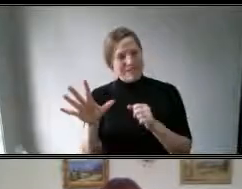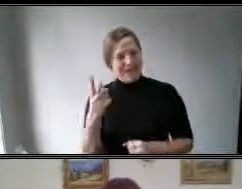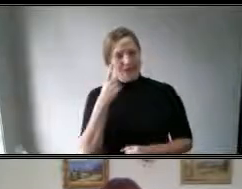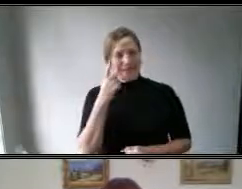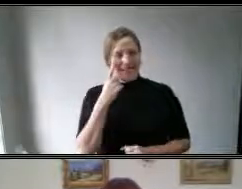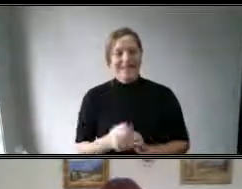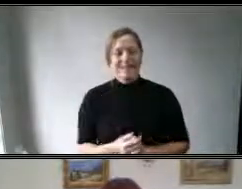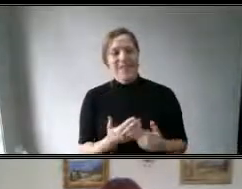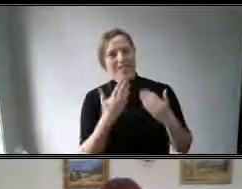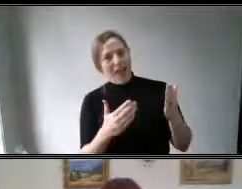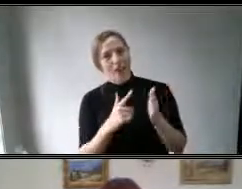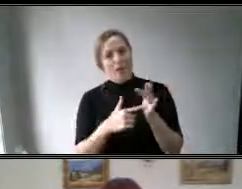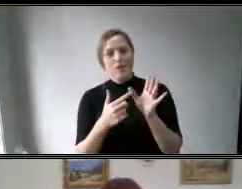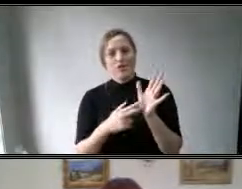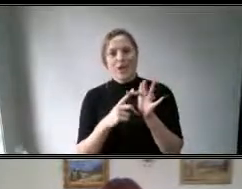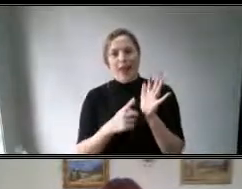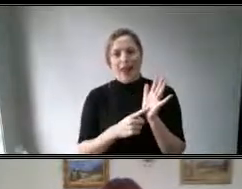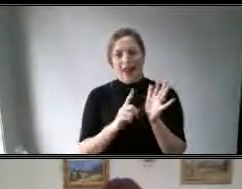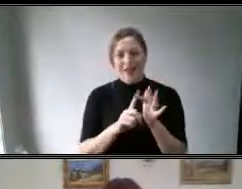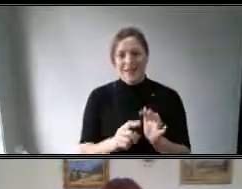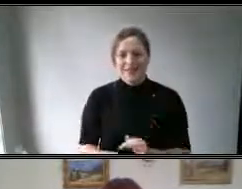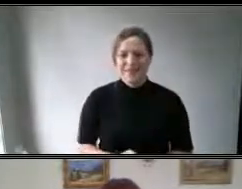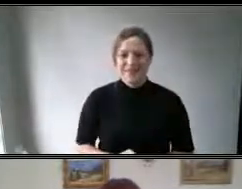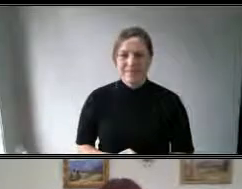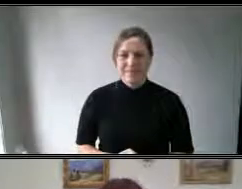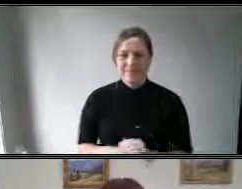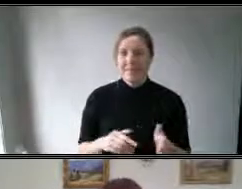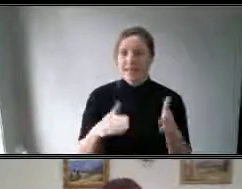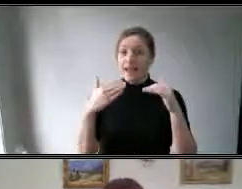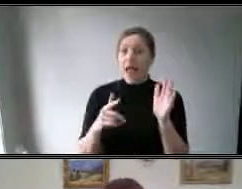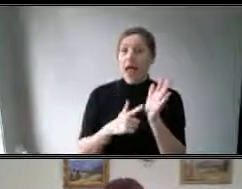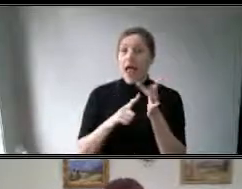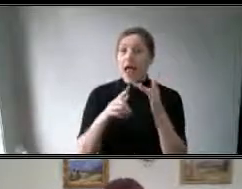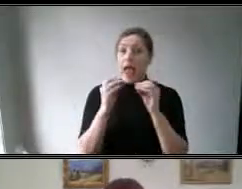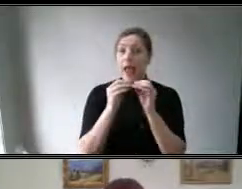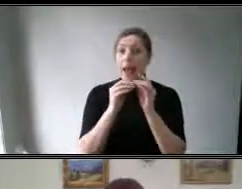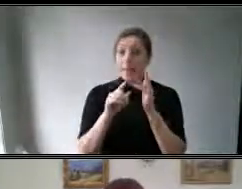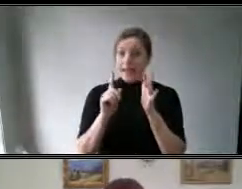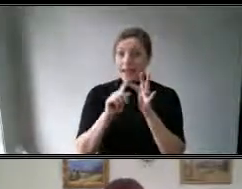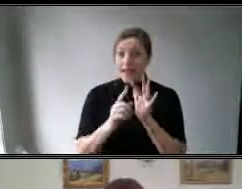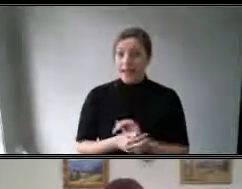you um libby shall we come to you next and tell us a little bit about your experience at abc